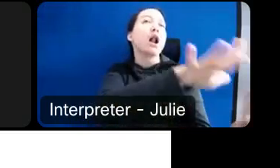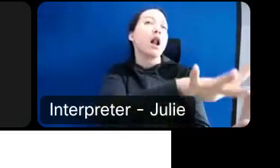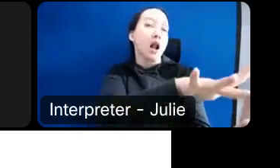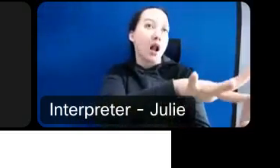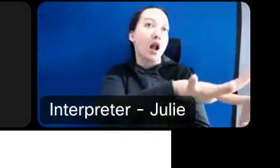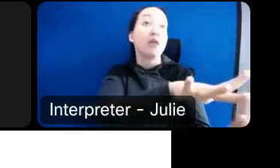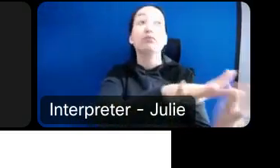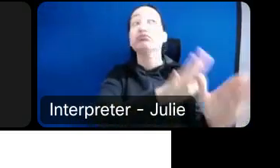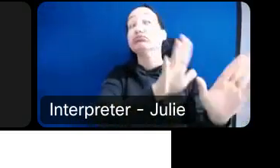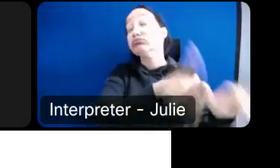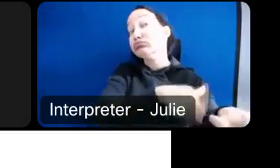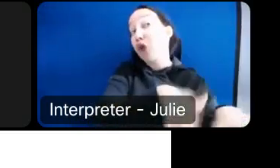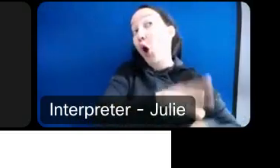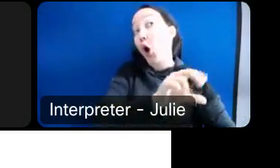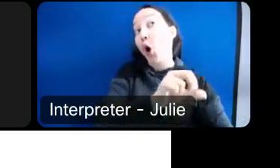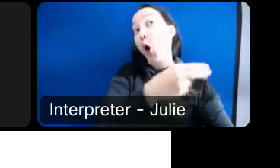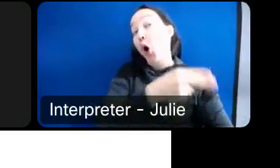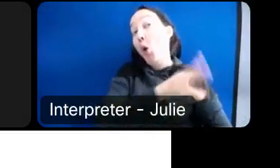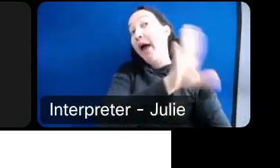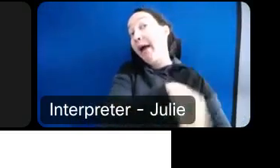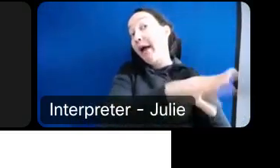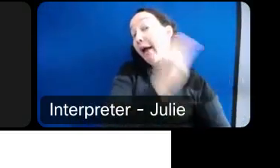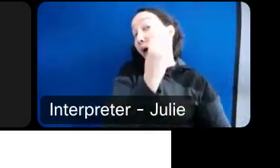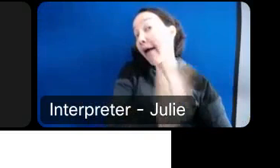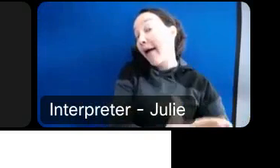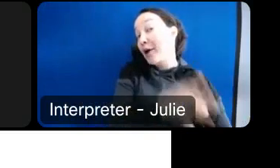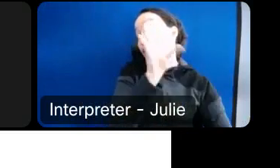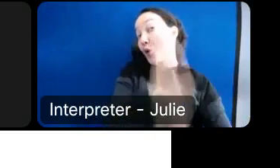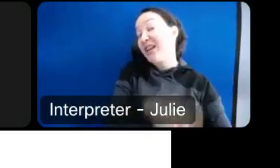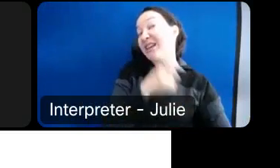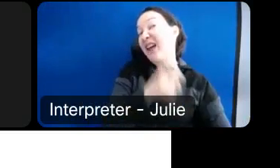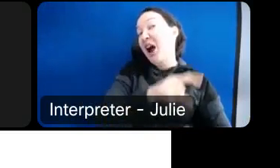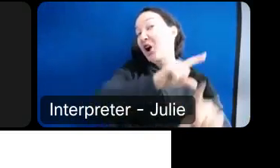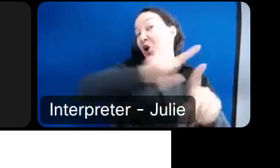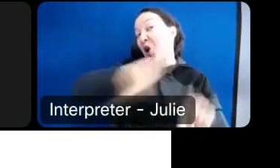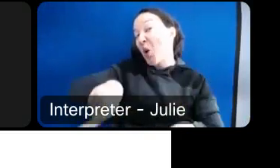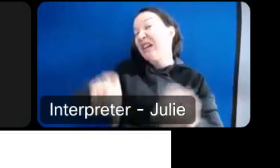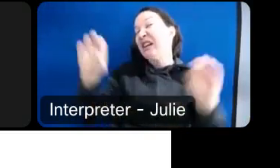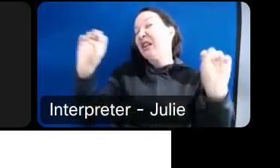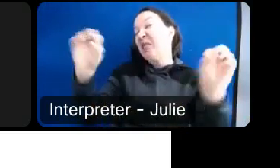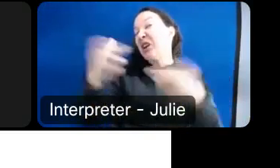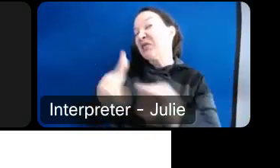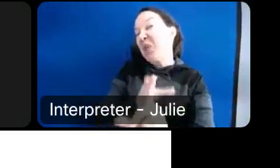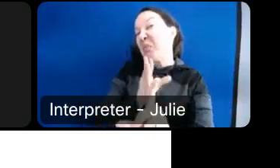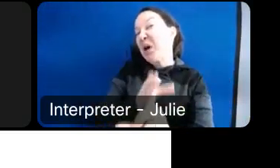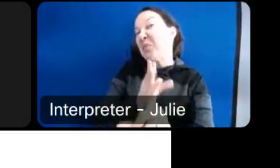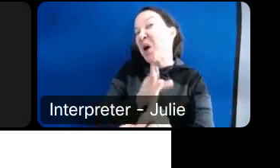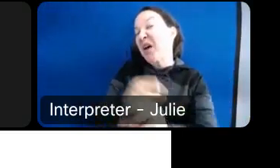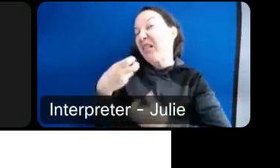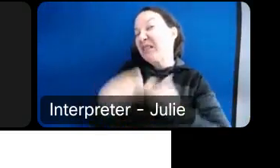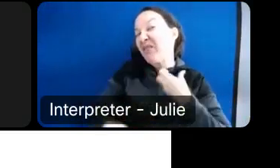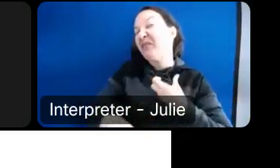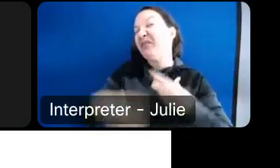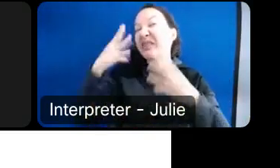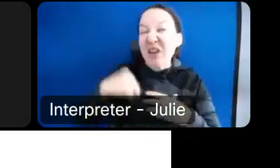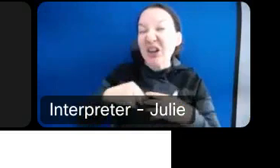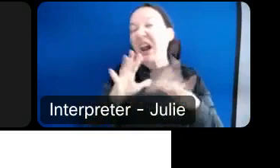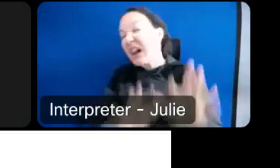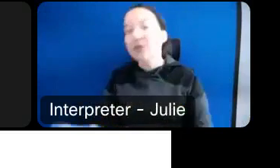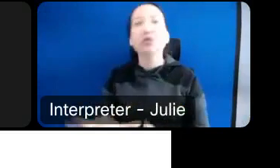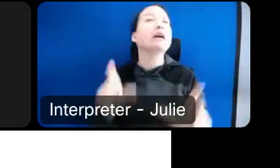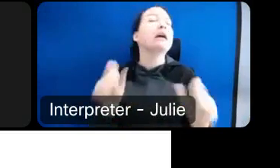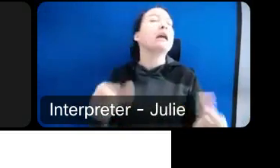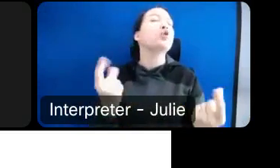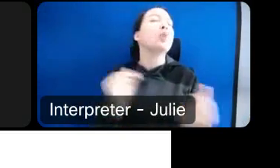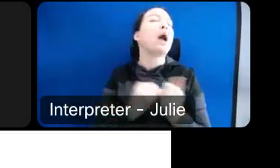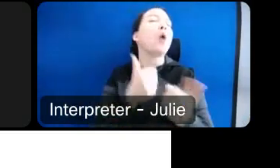And say, oh, you know, instead of going to these emergency rooms, where you're having these difficult experiences, what could we do to help you.